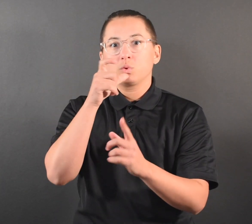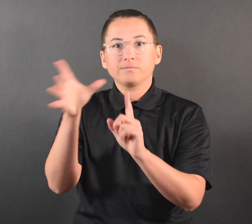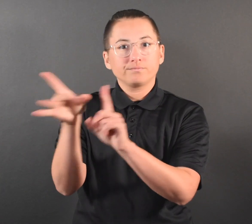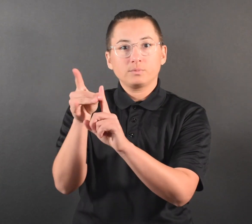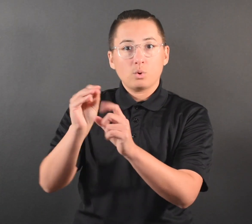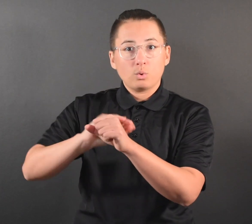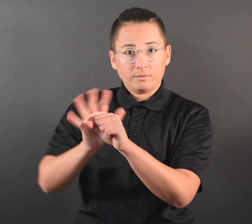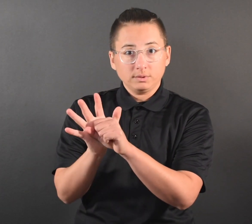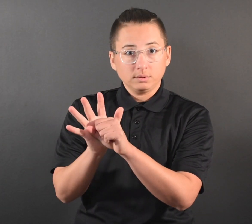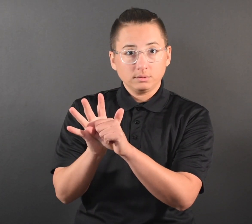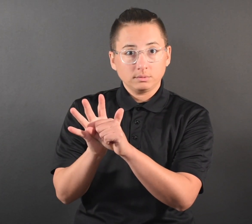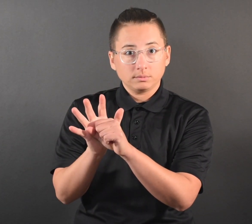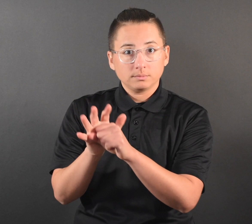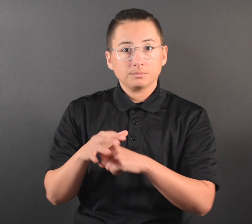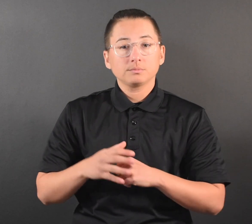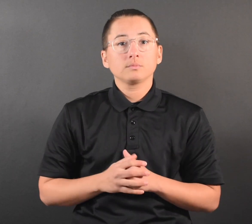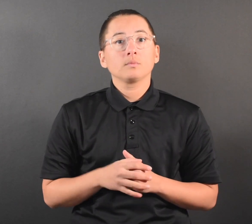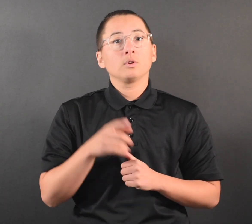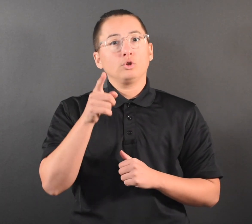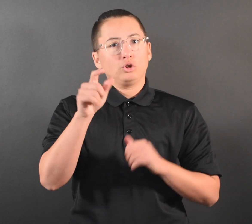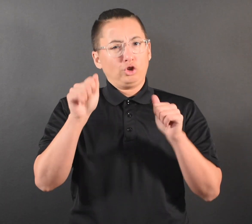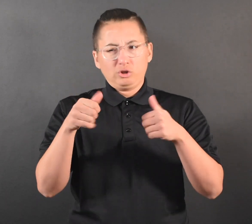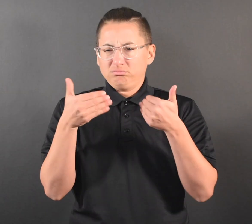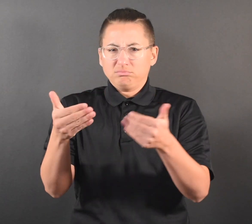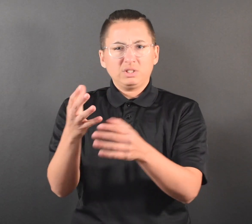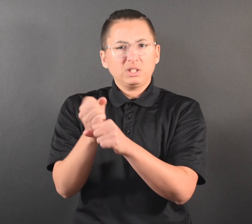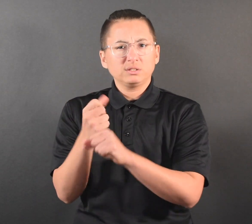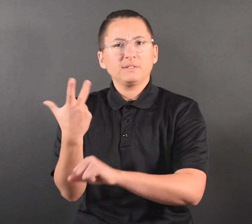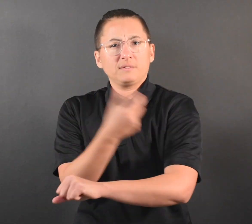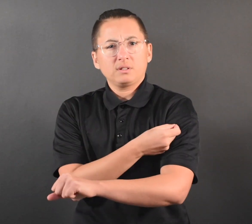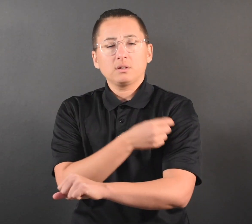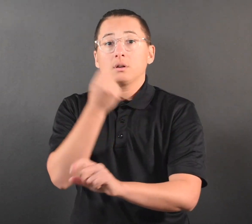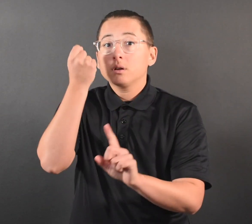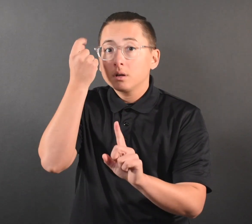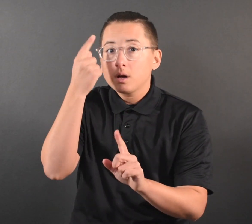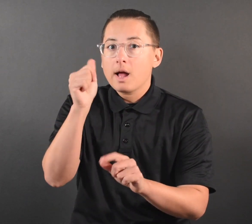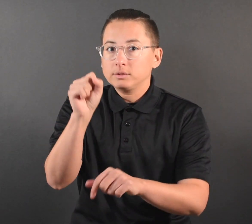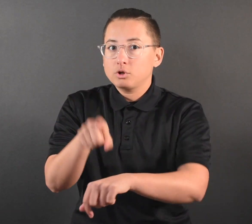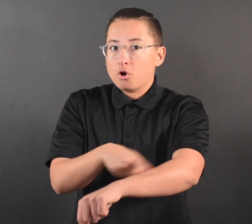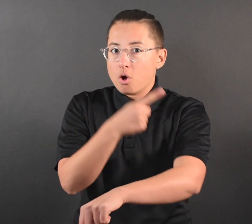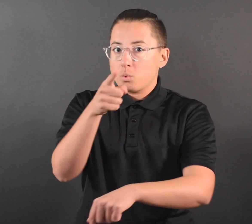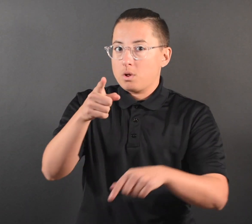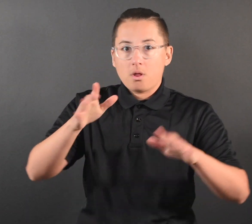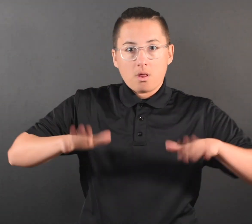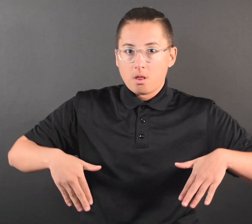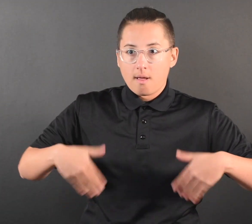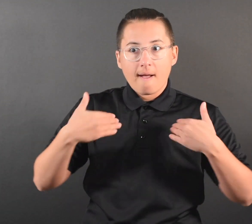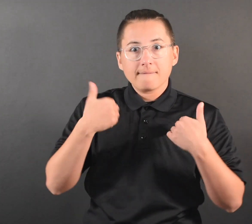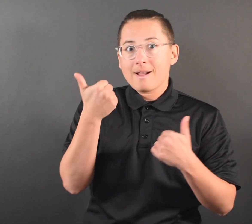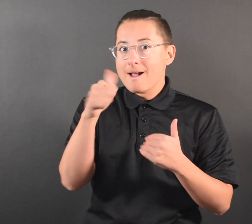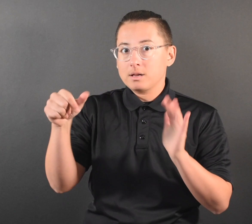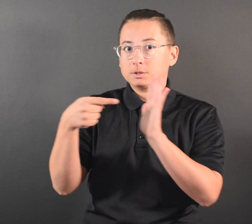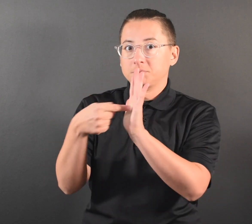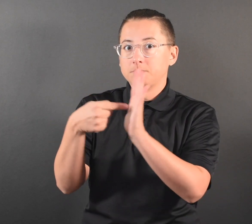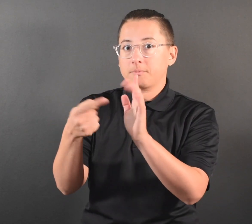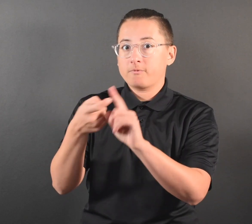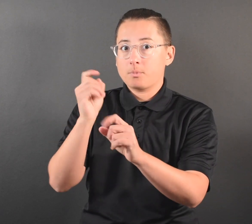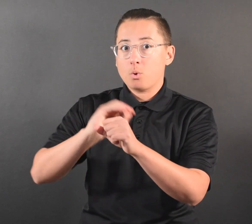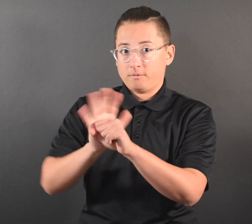you can get vaccinated as long as you do not have symptoms of COVID-19. However,